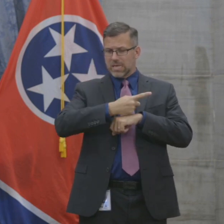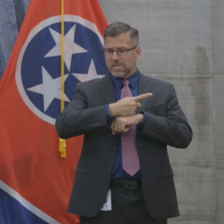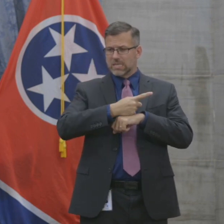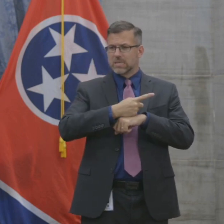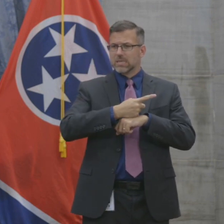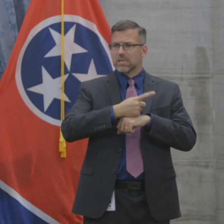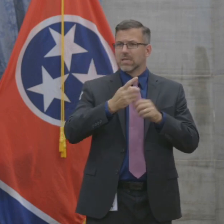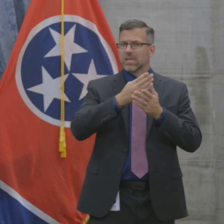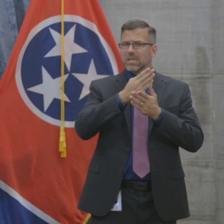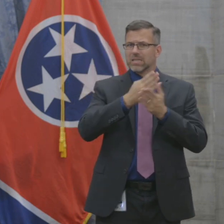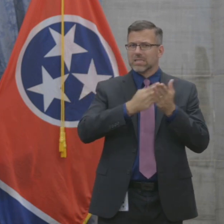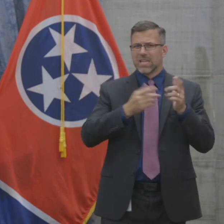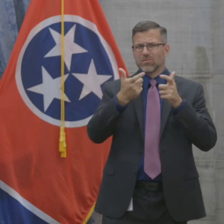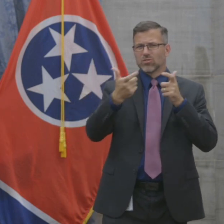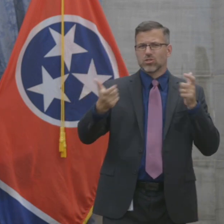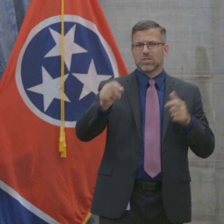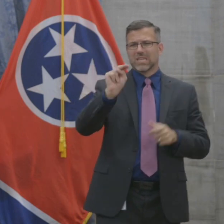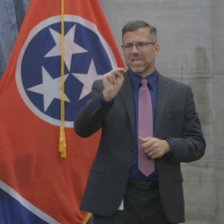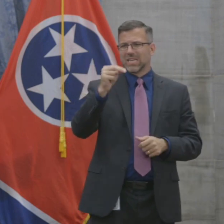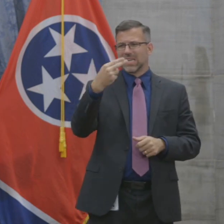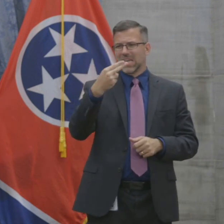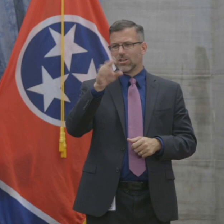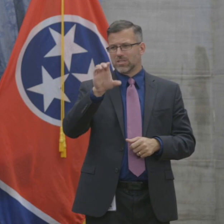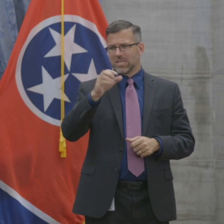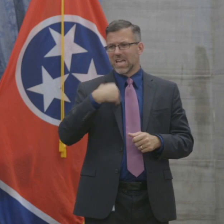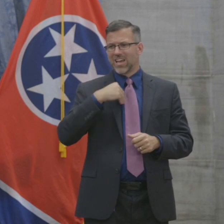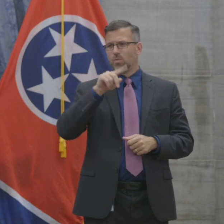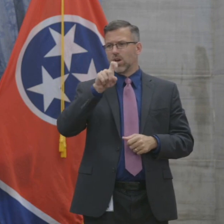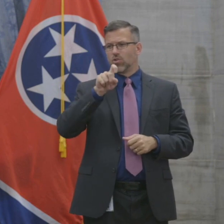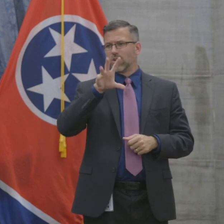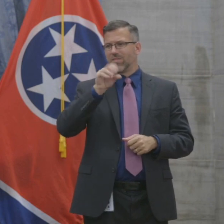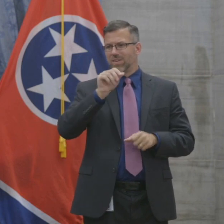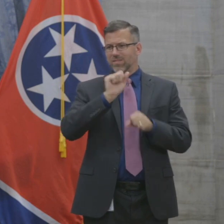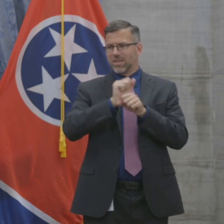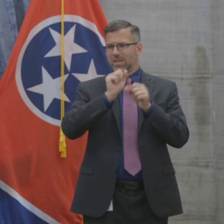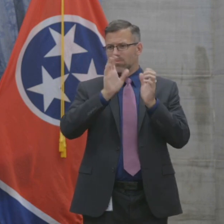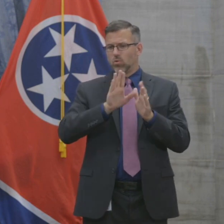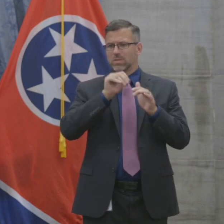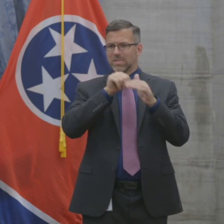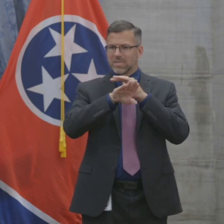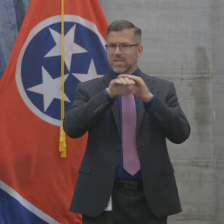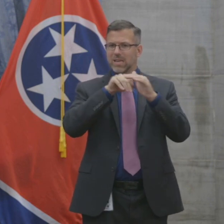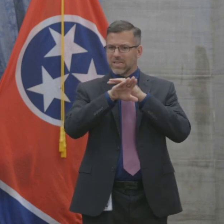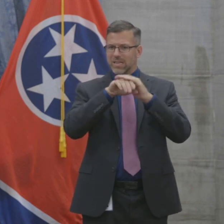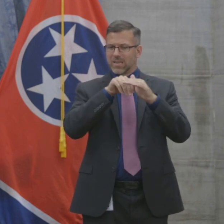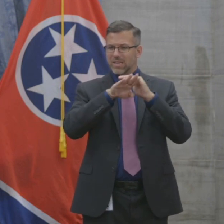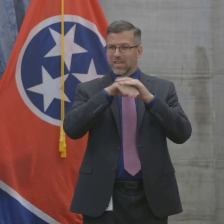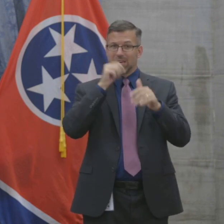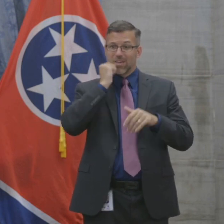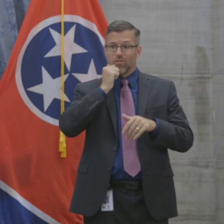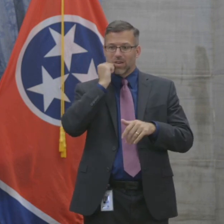we've made. REPORTER: Hi, governor. Dennis